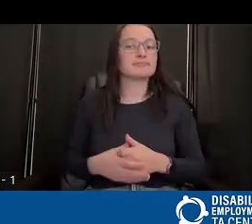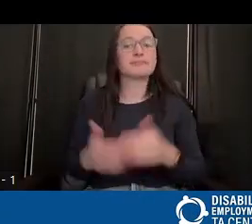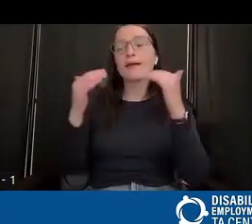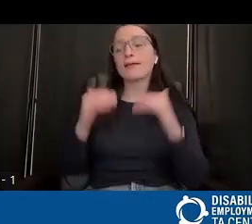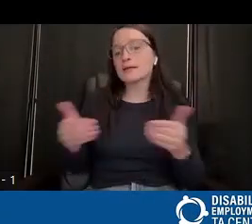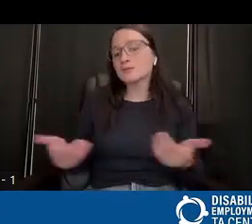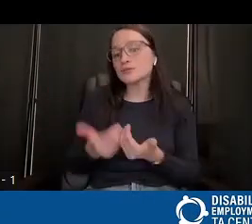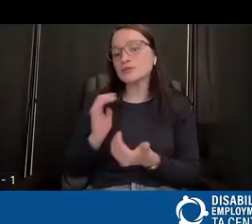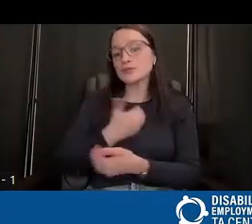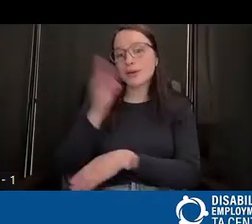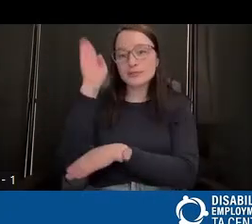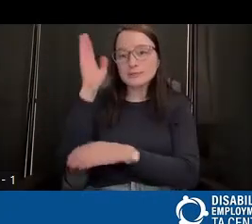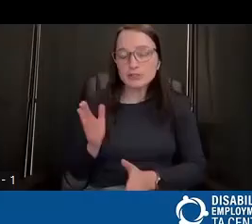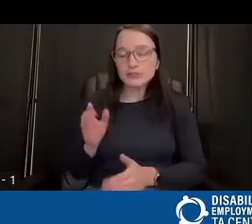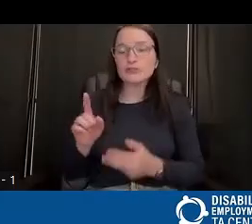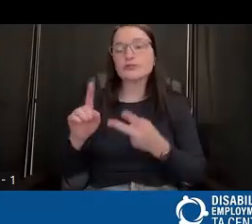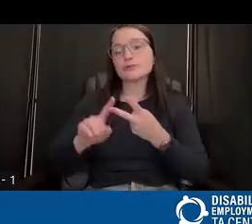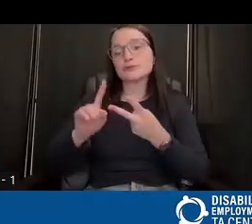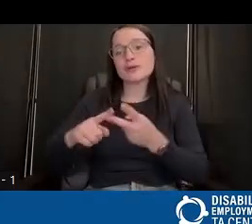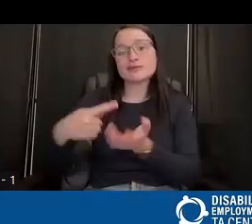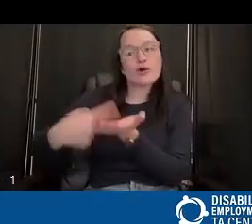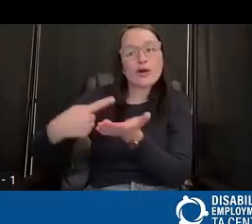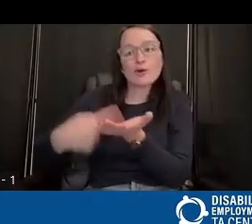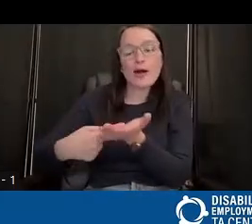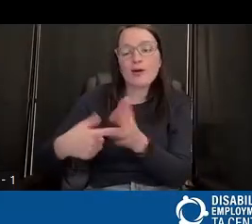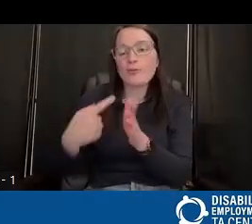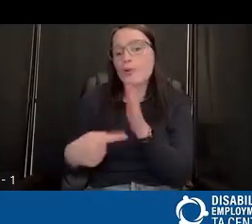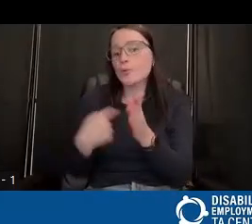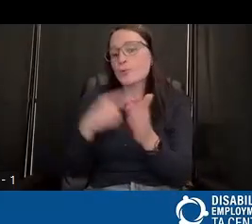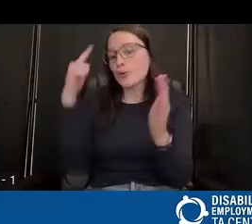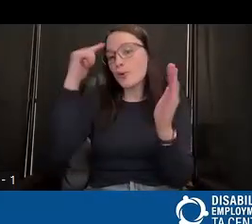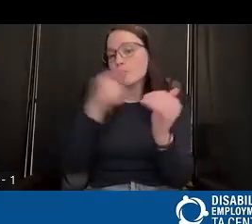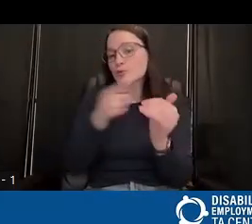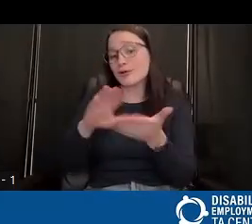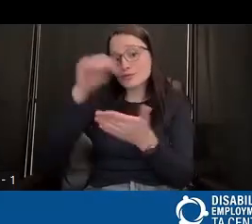briefly and talk about what we hope you take away as far as learning objectives from today's event.